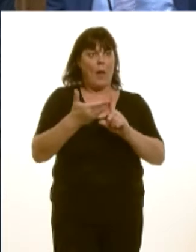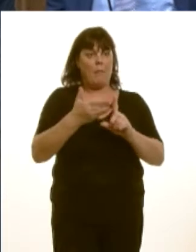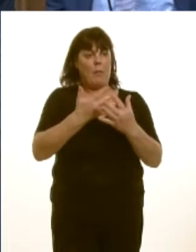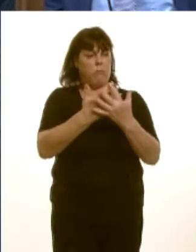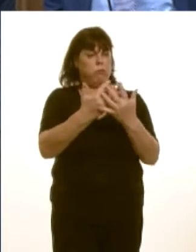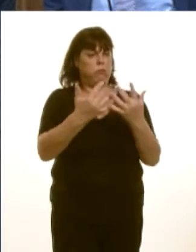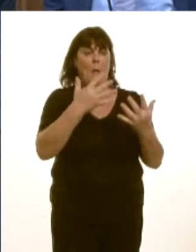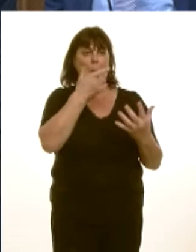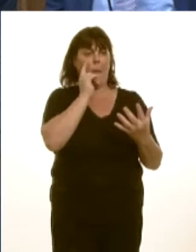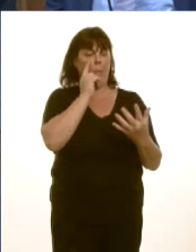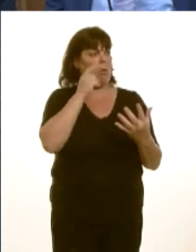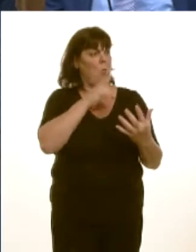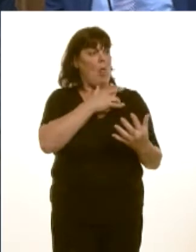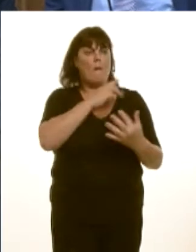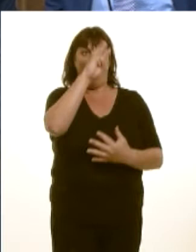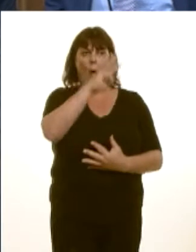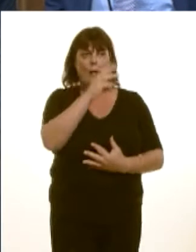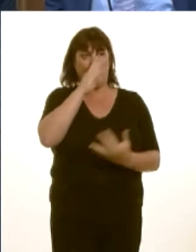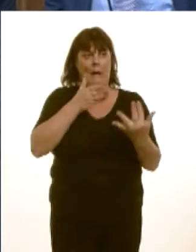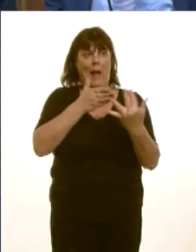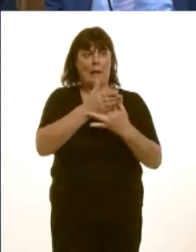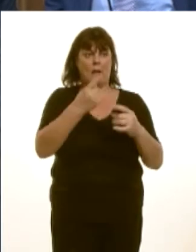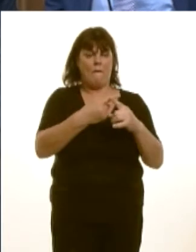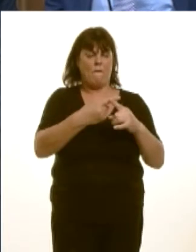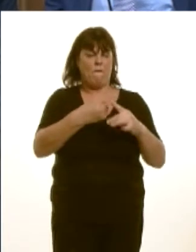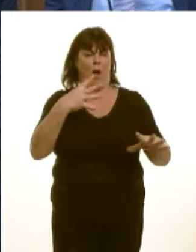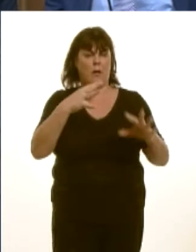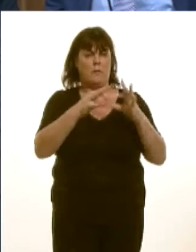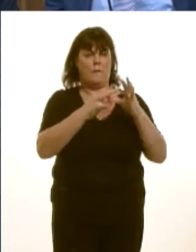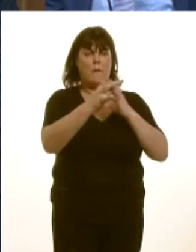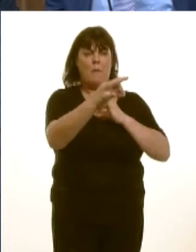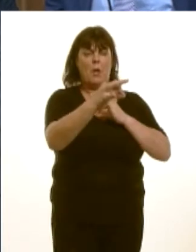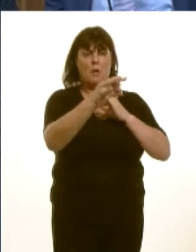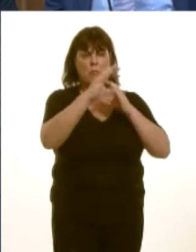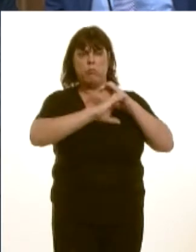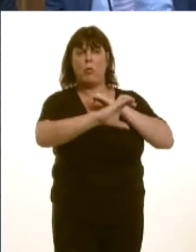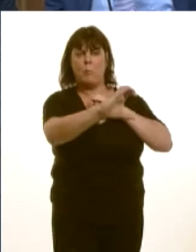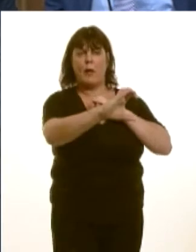Wales are getting access to superfast broadband in a way that would not otherwise be possible.